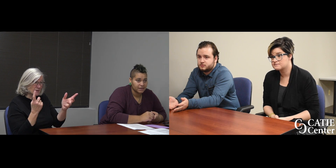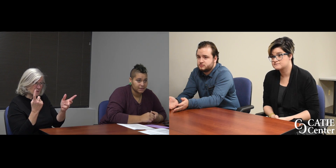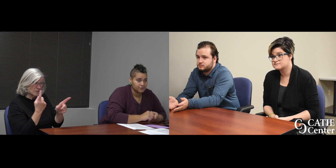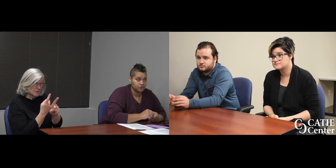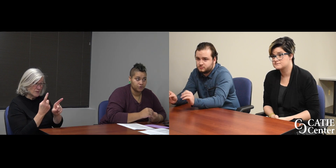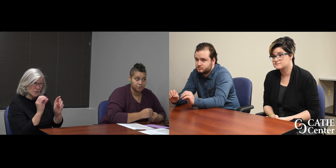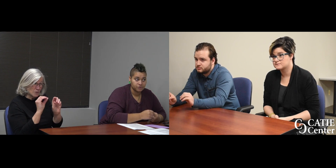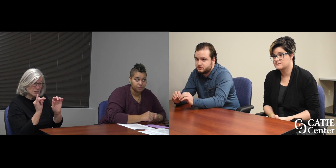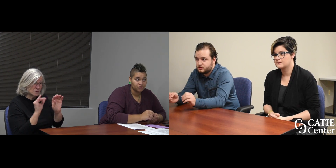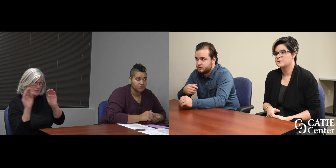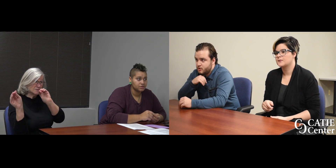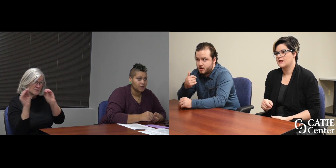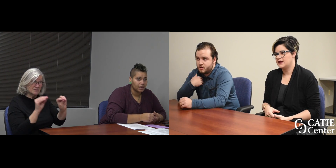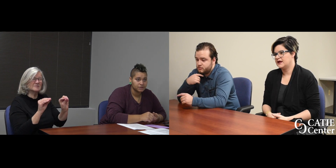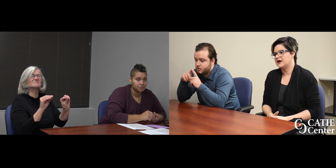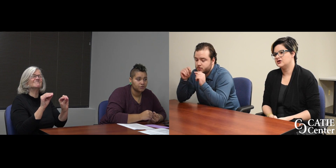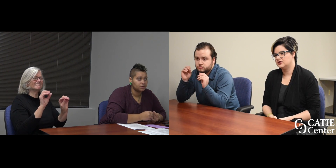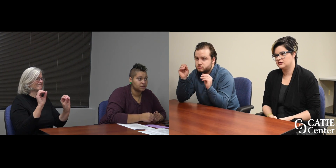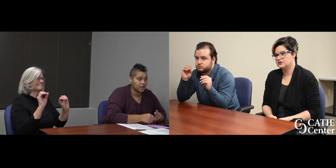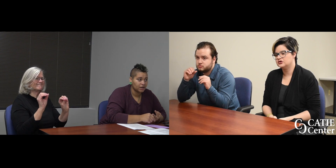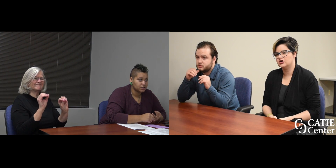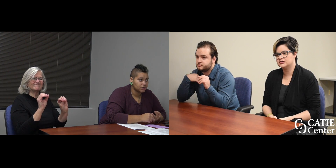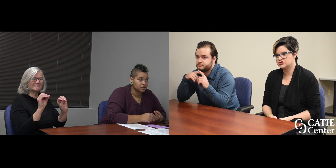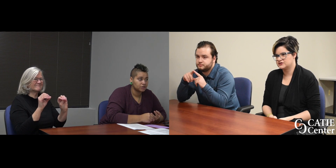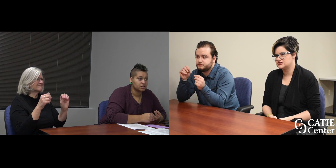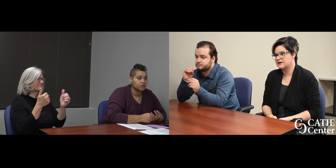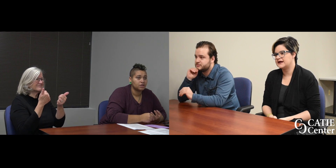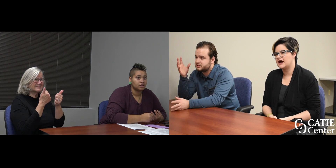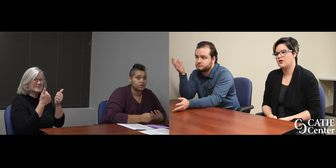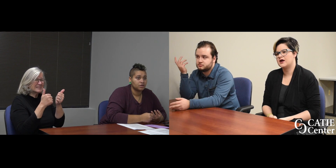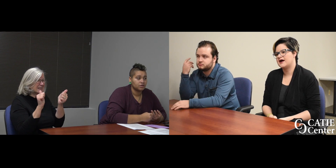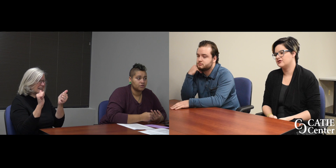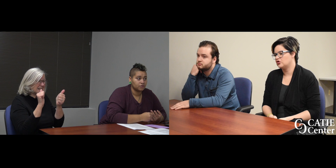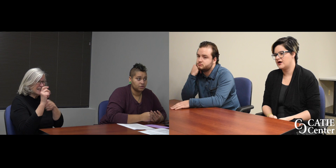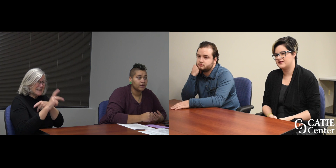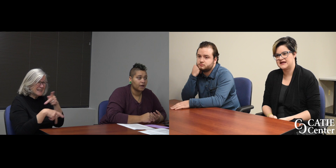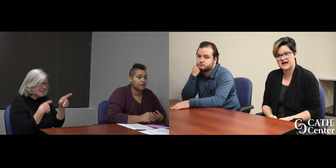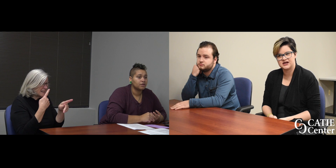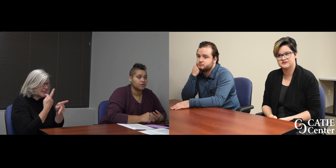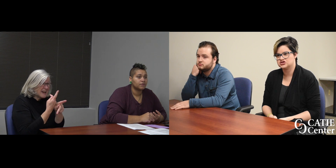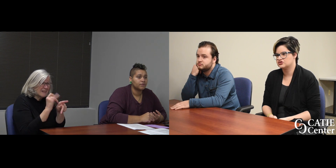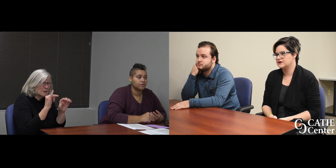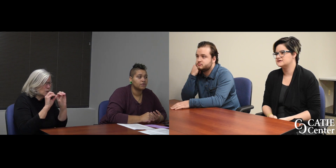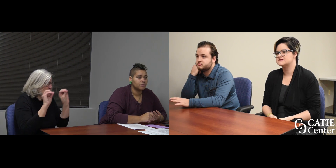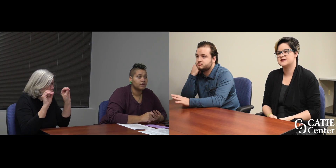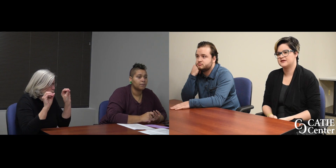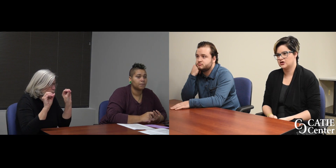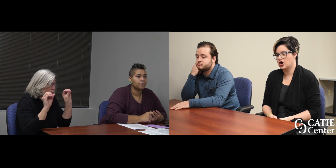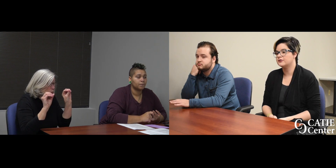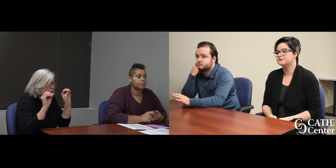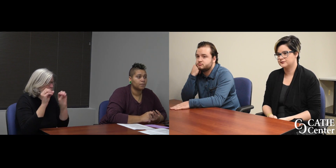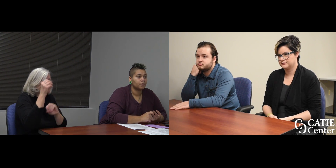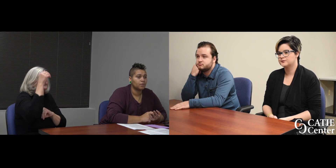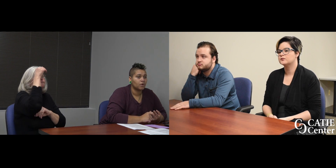that gets you your prescriptions, hospital, doctor? I: Yeah, no insurance right now. I don't have any kind of insurance, nothing at all.